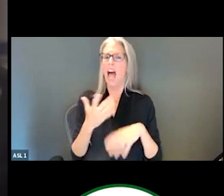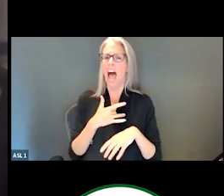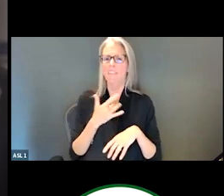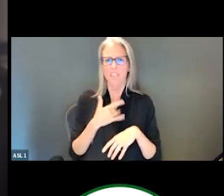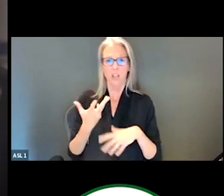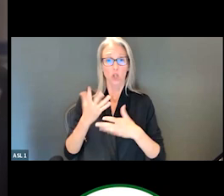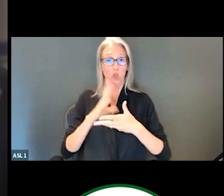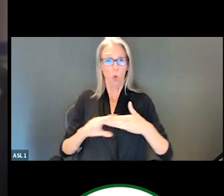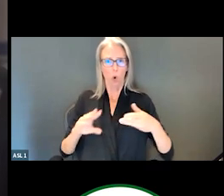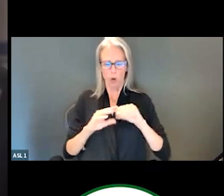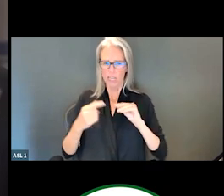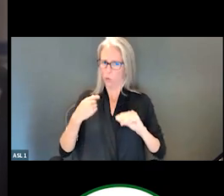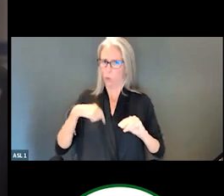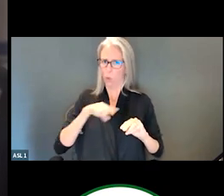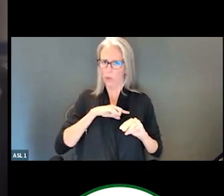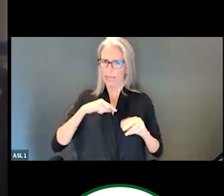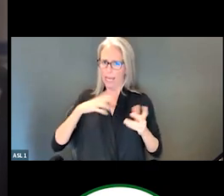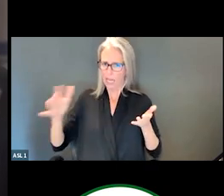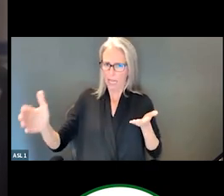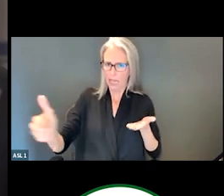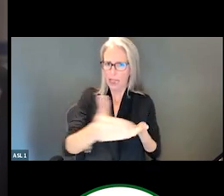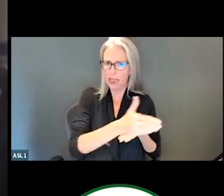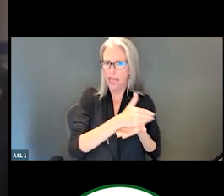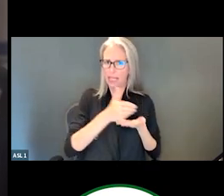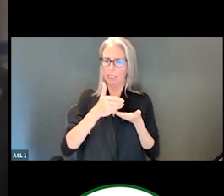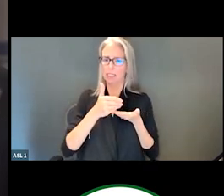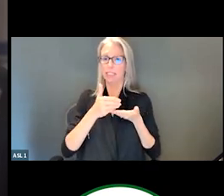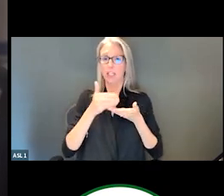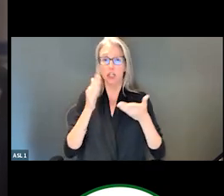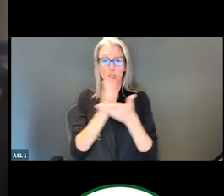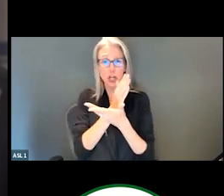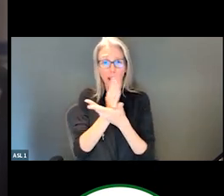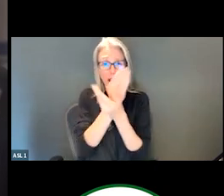at training staff raising awareness generally with the public.